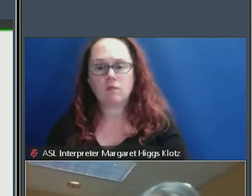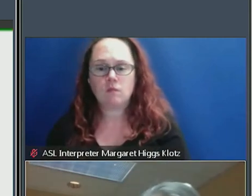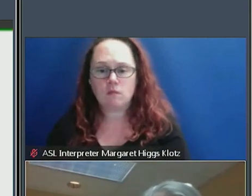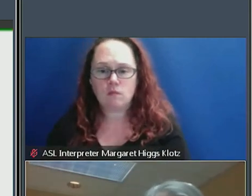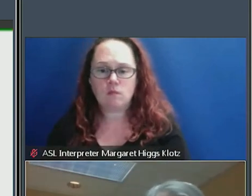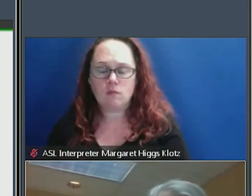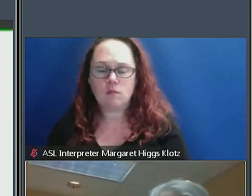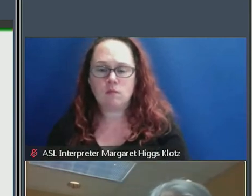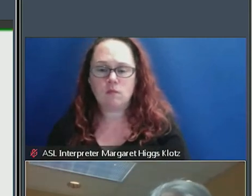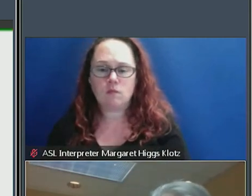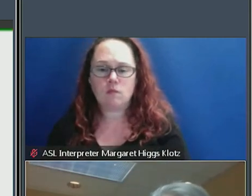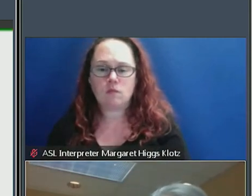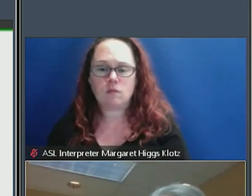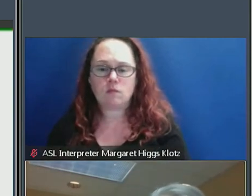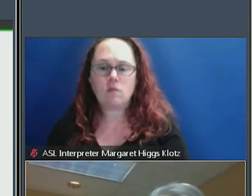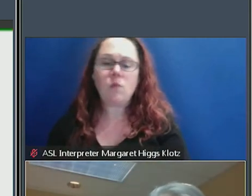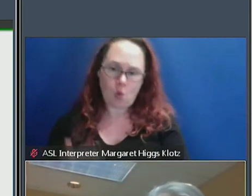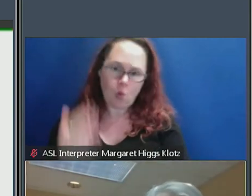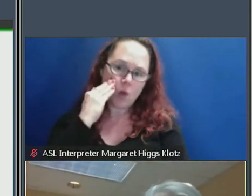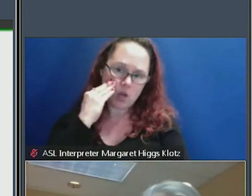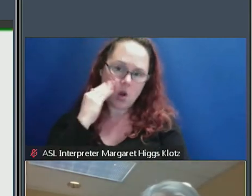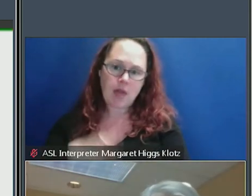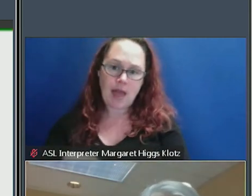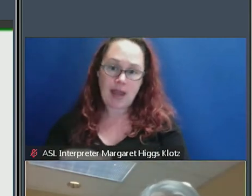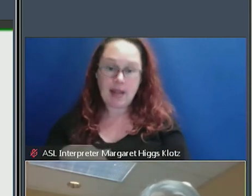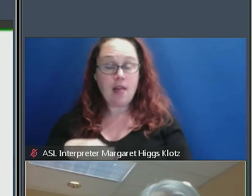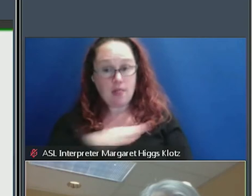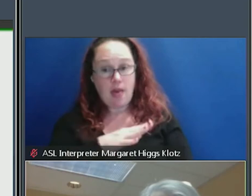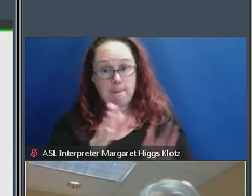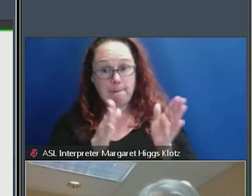So we know in the plain stash file, we have the narrative,